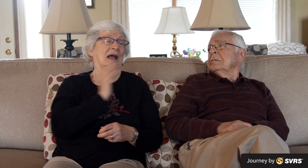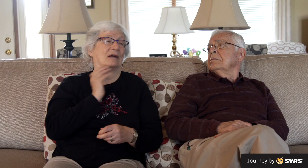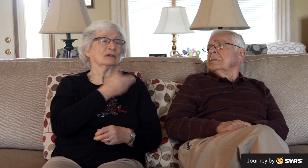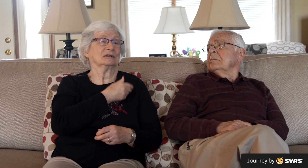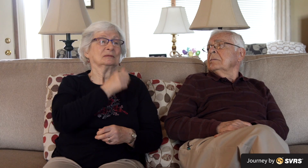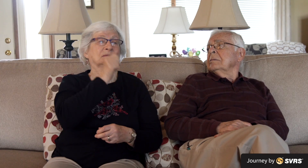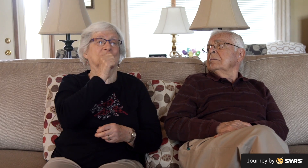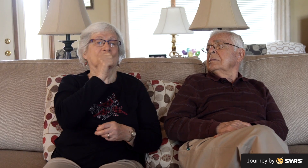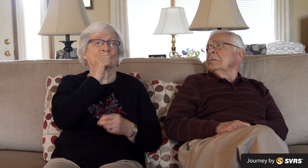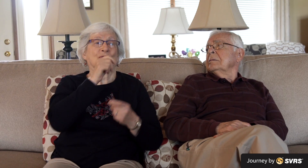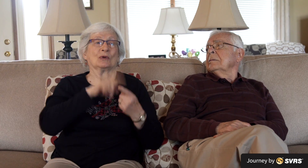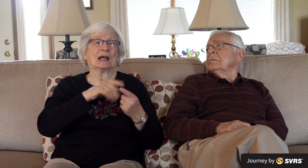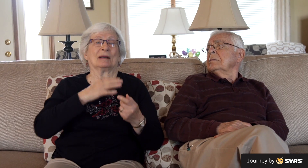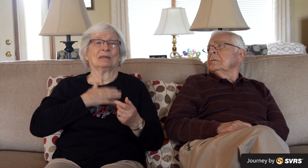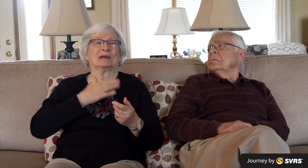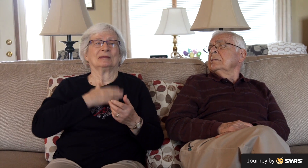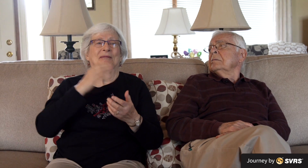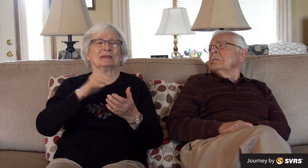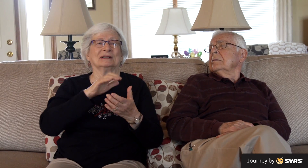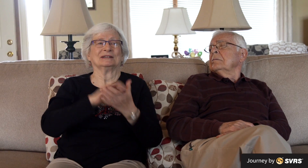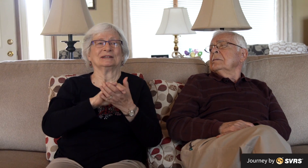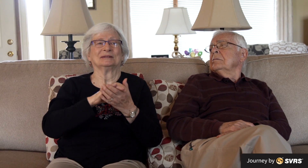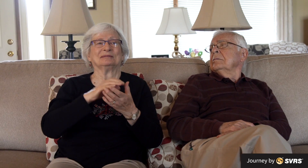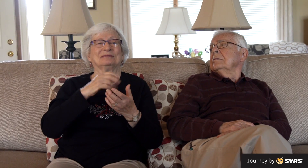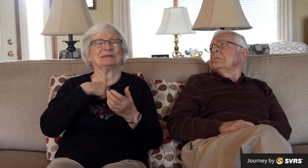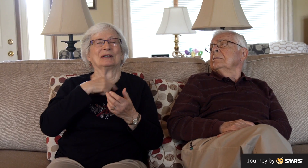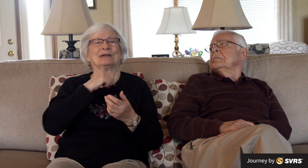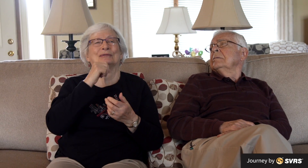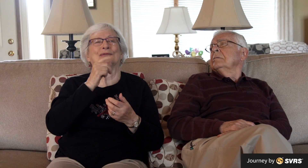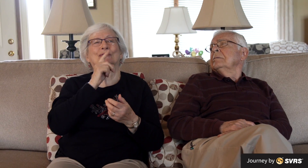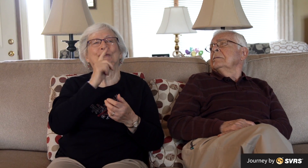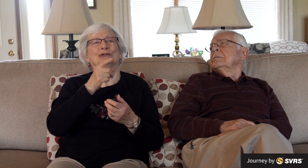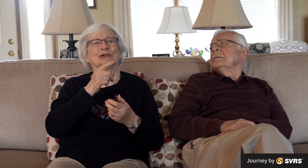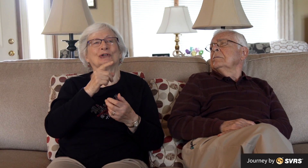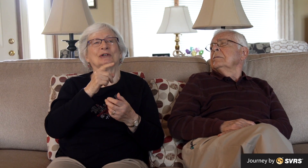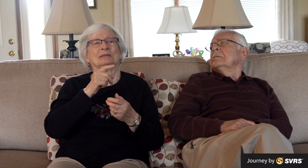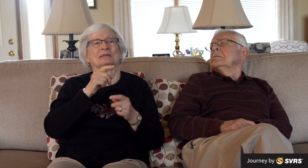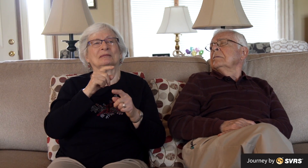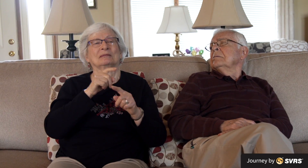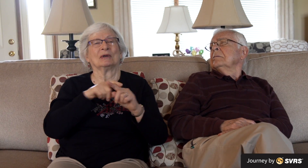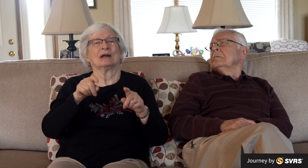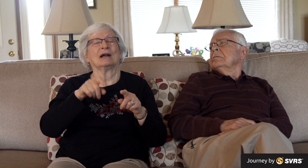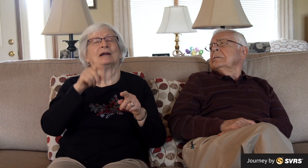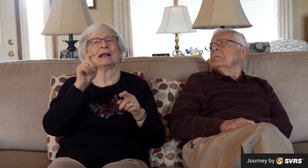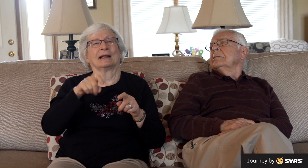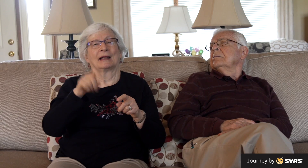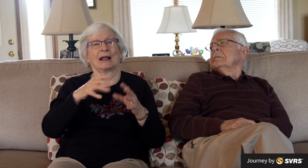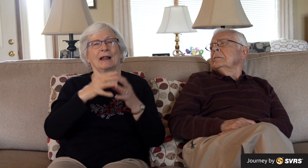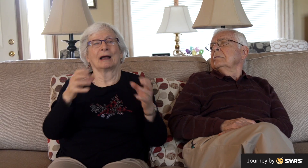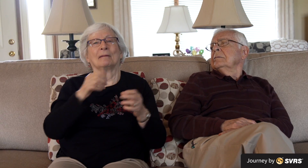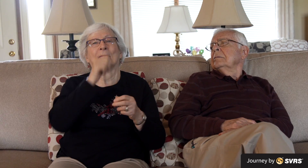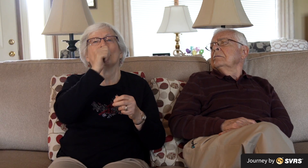Our secret to a happy marriage... I'm not sure, but you will need a lot of patience,